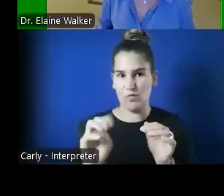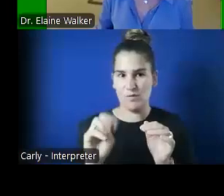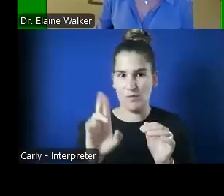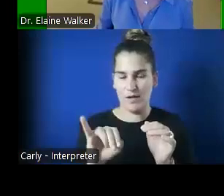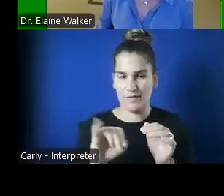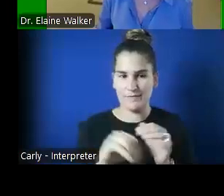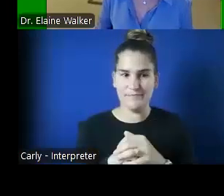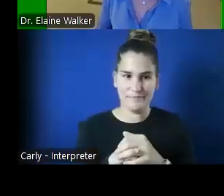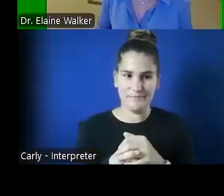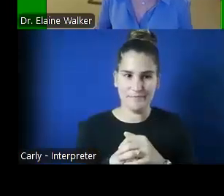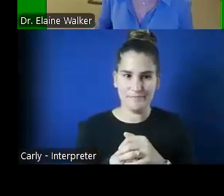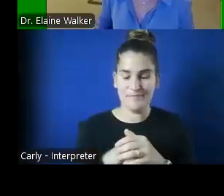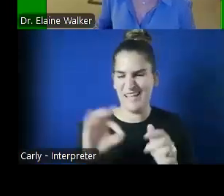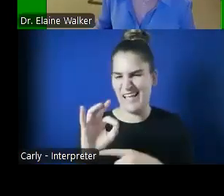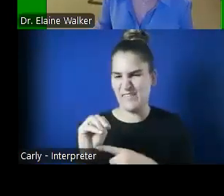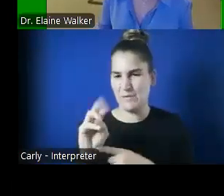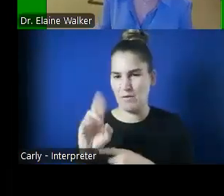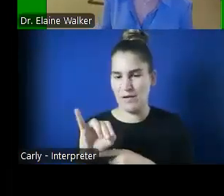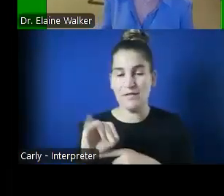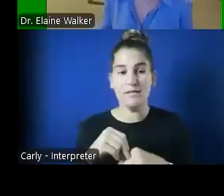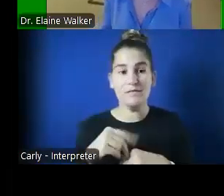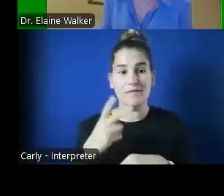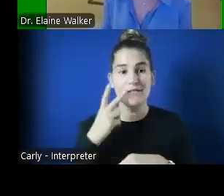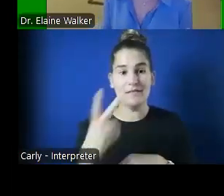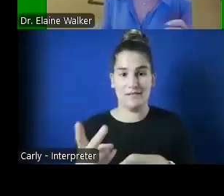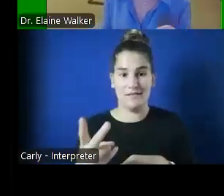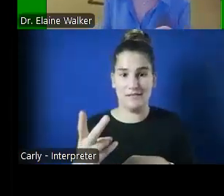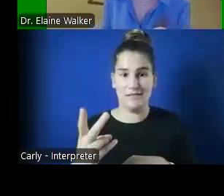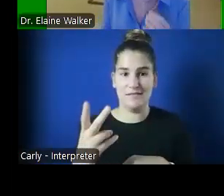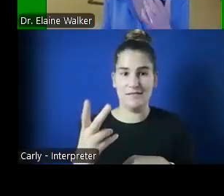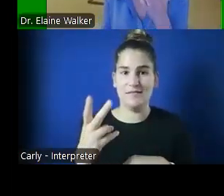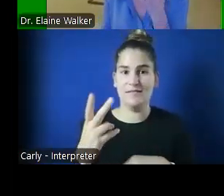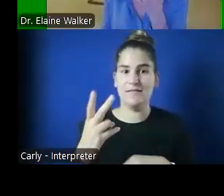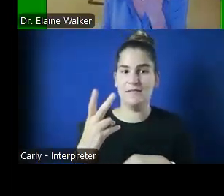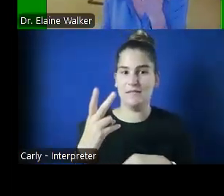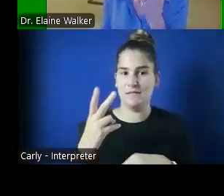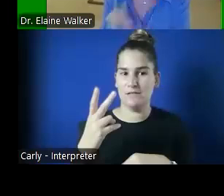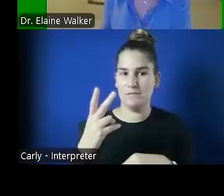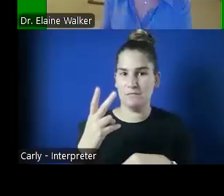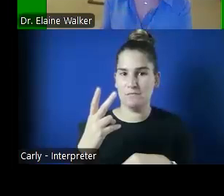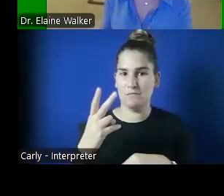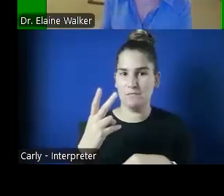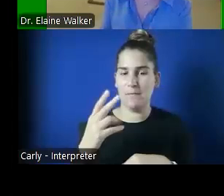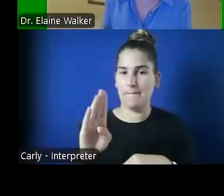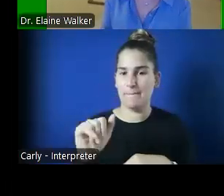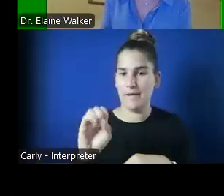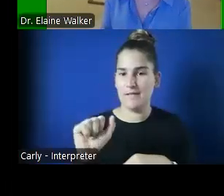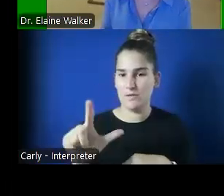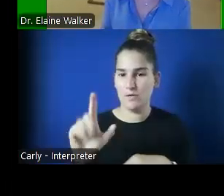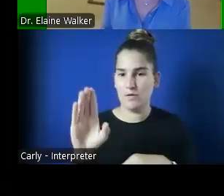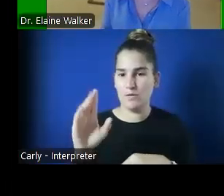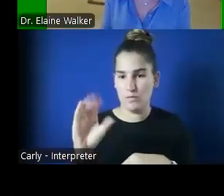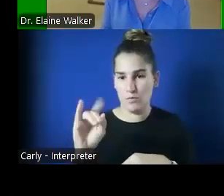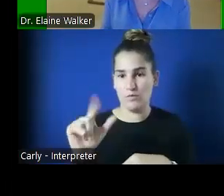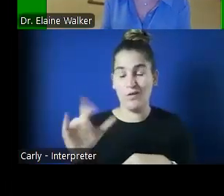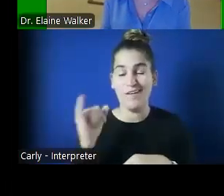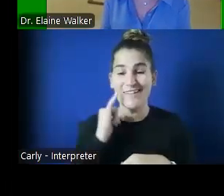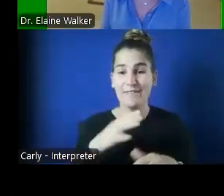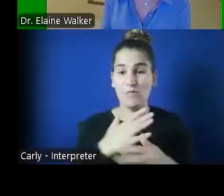is that basil cortisol was linked with lagged estimates um in resting state connectivity from